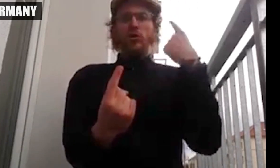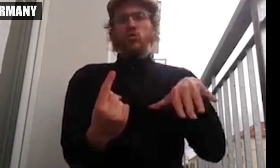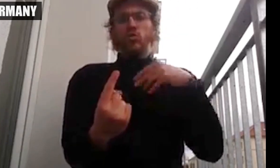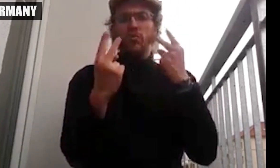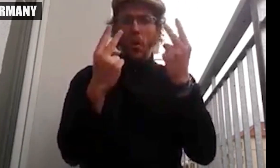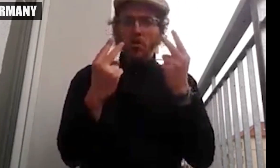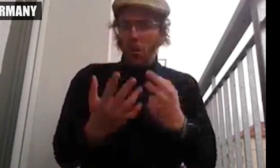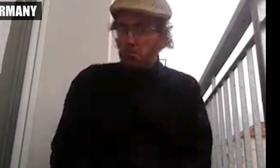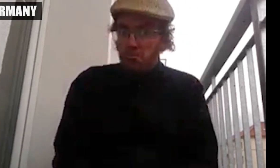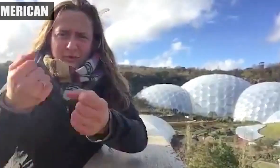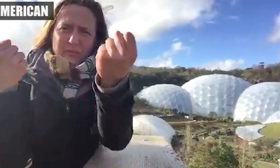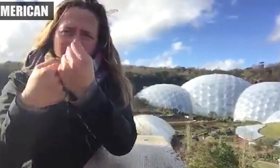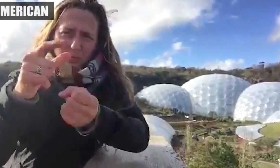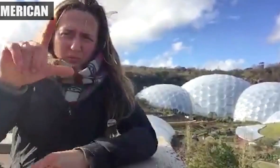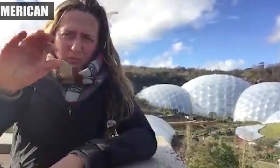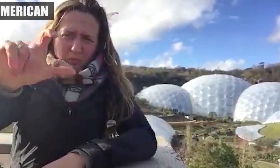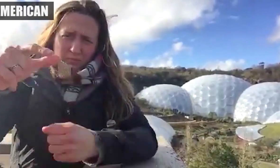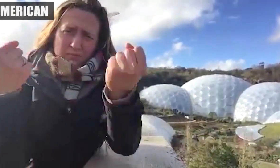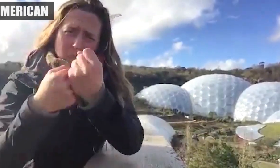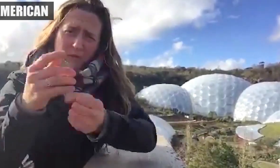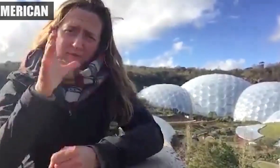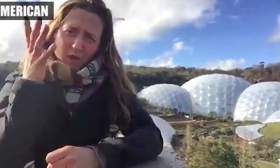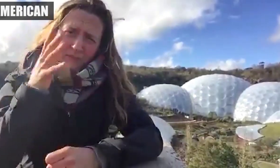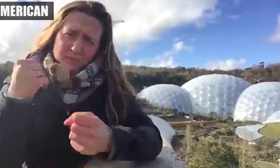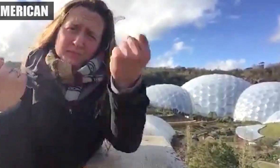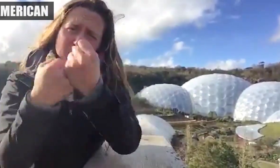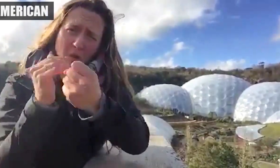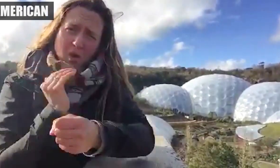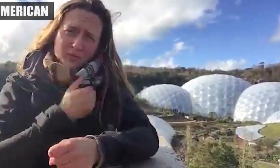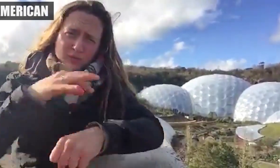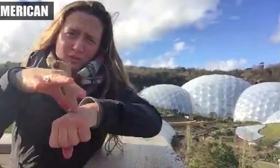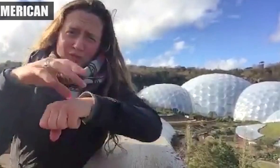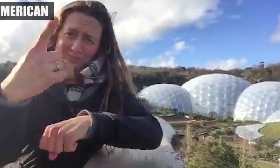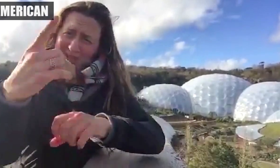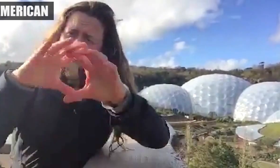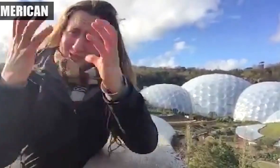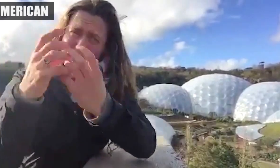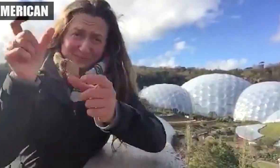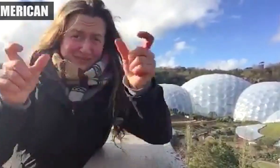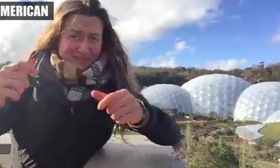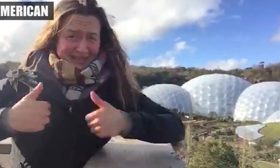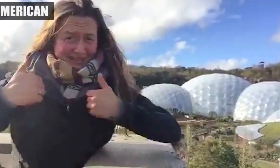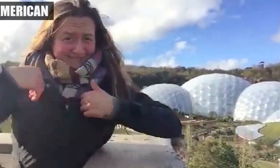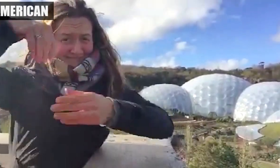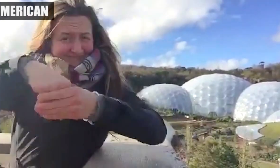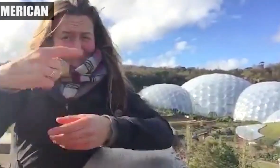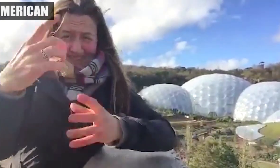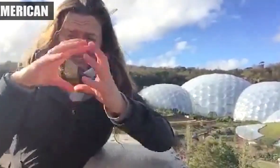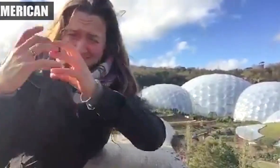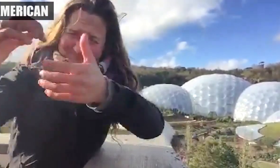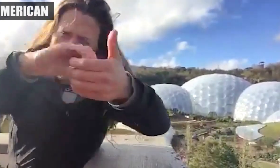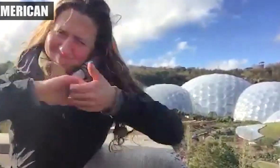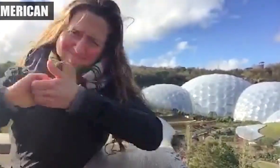Support locals. Support farmers. Support our earth, the one that we all live in. We live here, we should all do that.